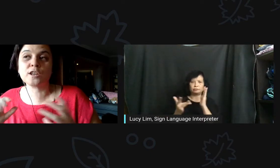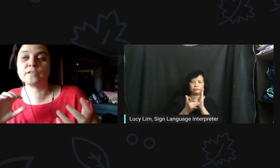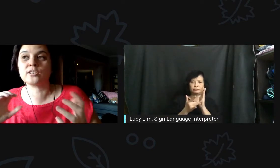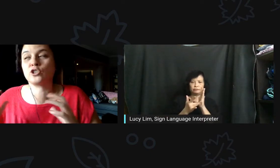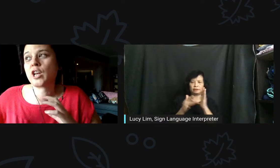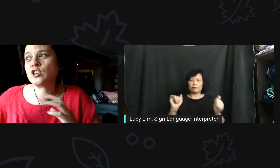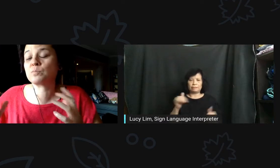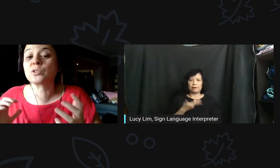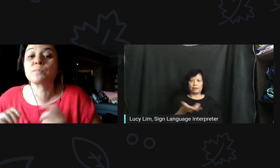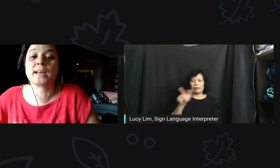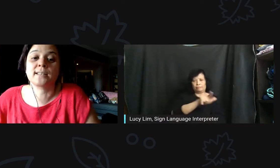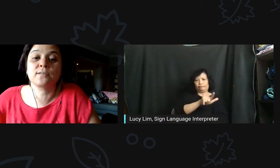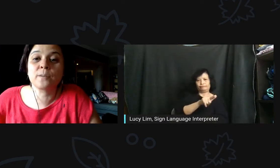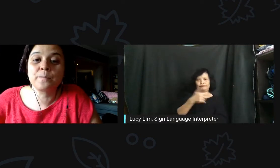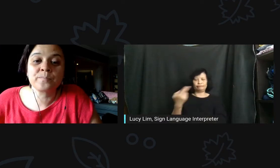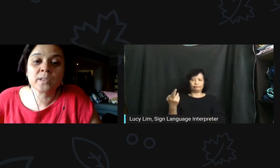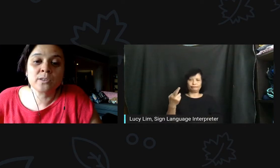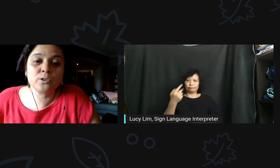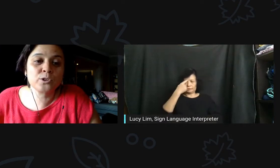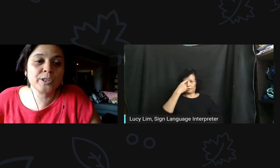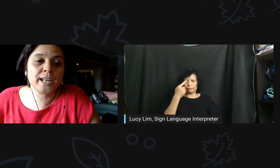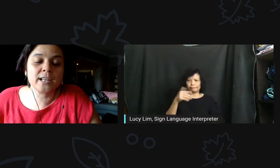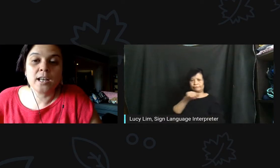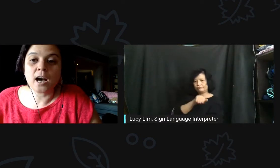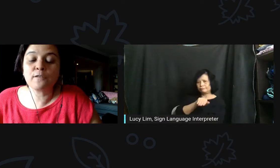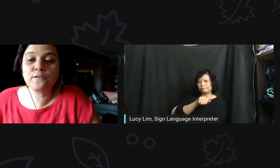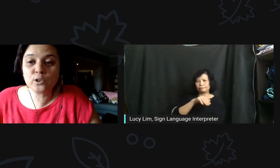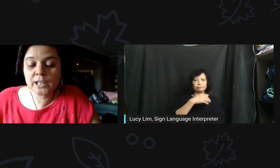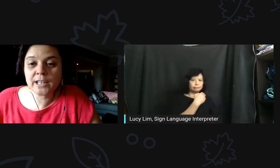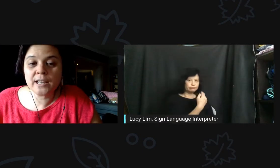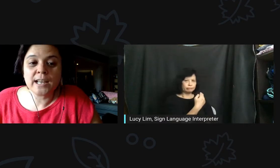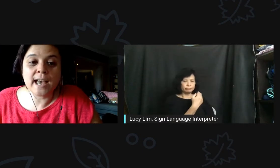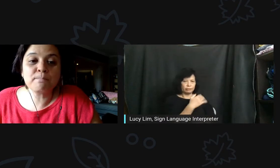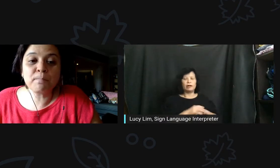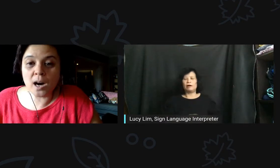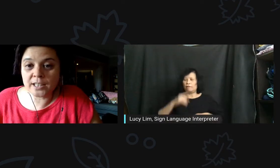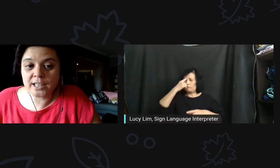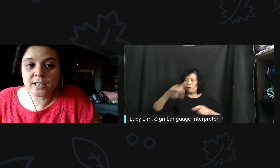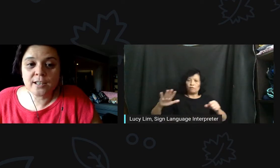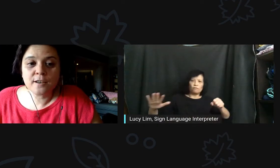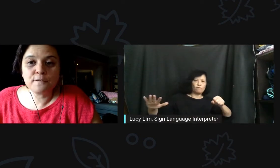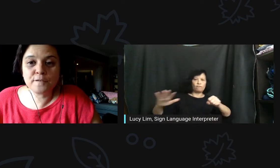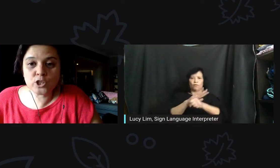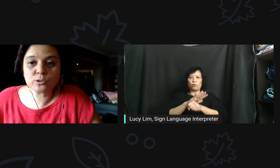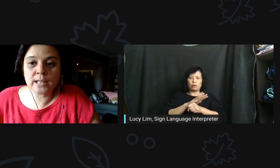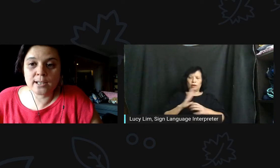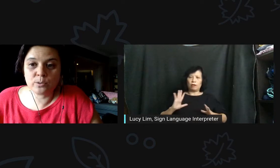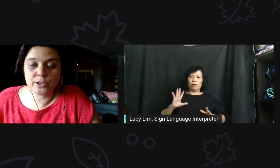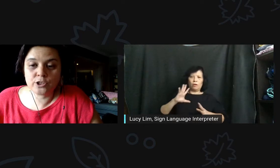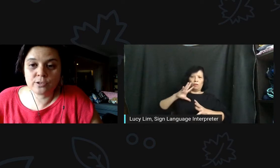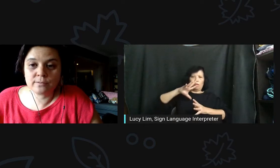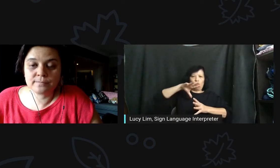Role shift is to change perspective to create a fully embodied visual language,